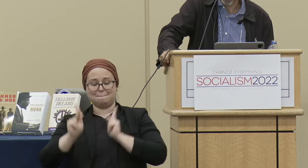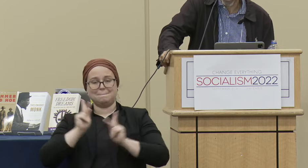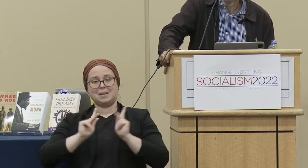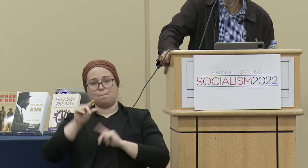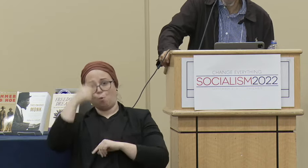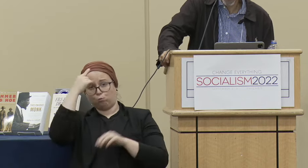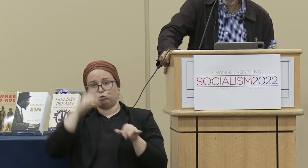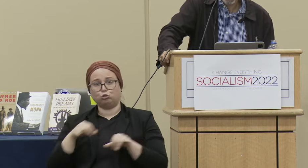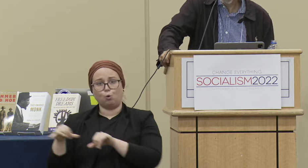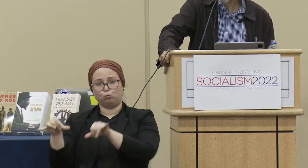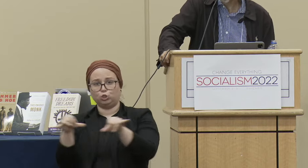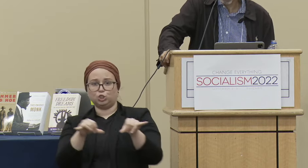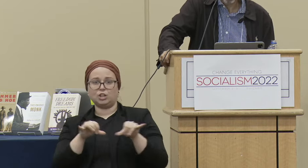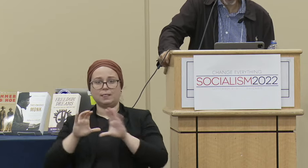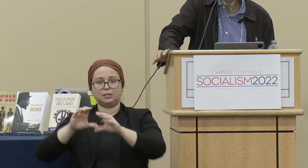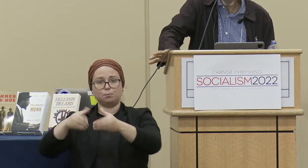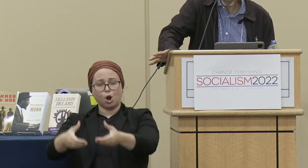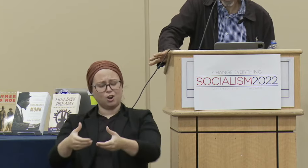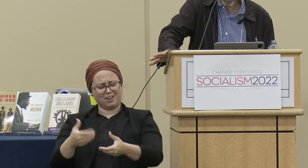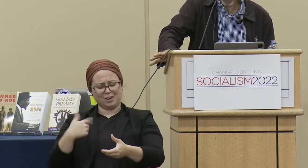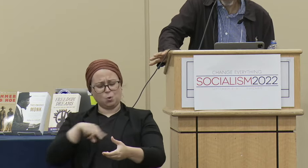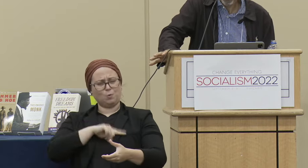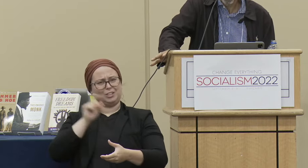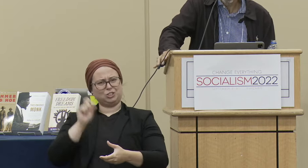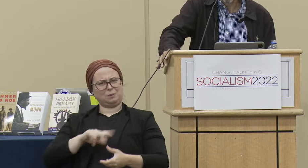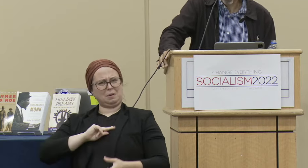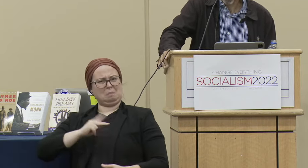raid on the headquarters of the African people'sPeople's